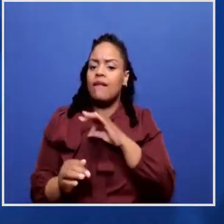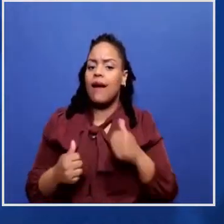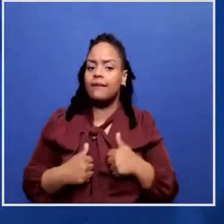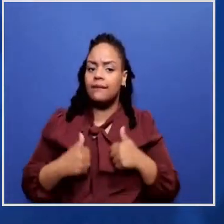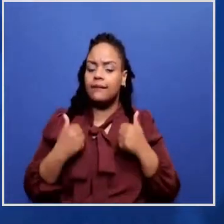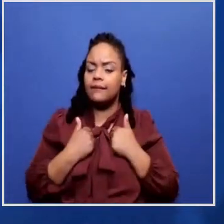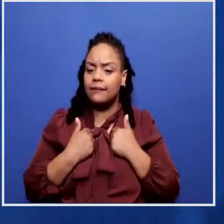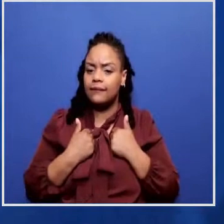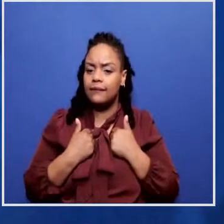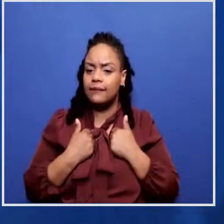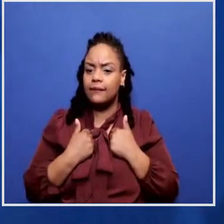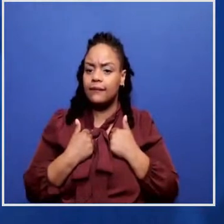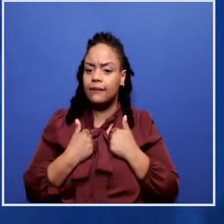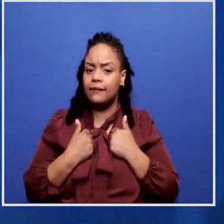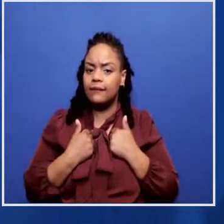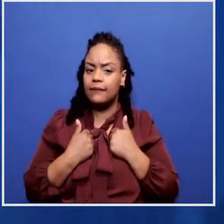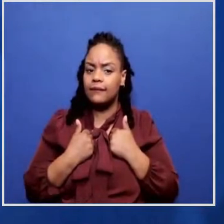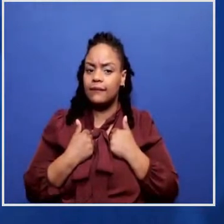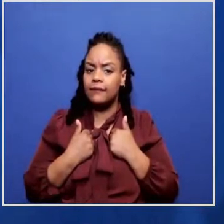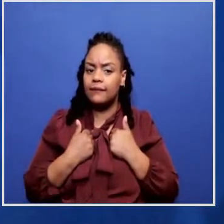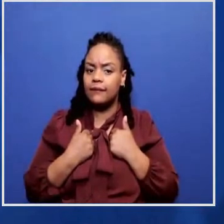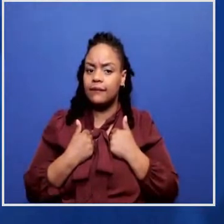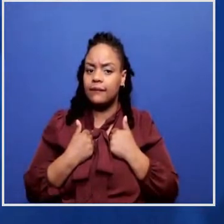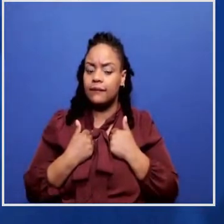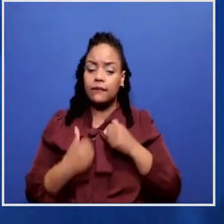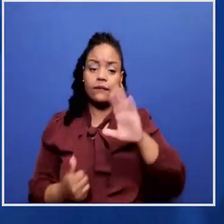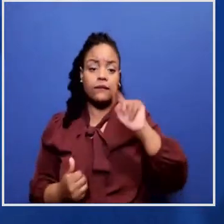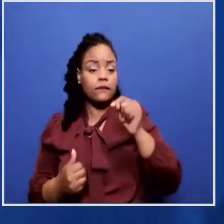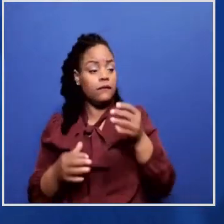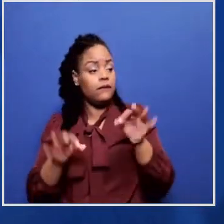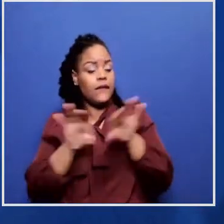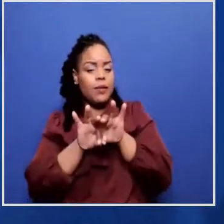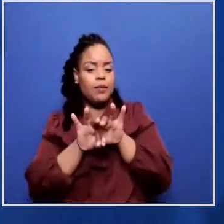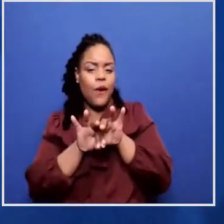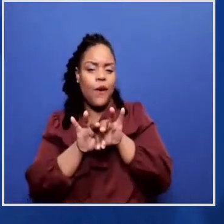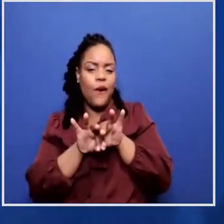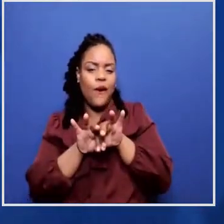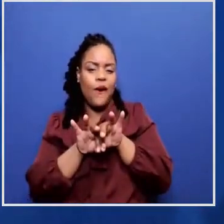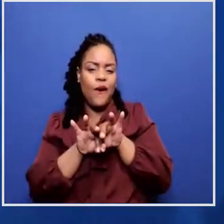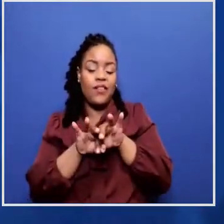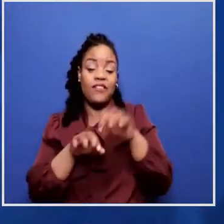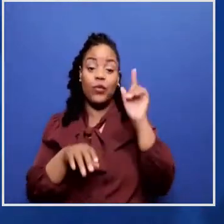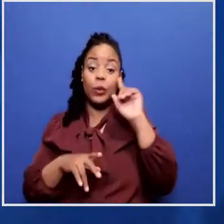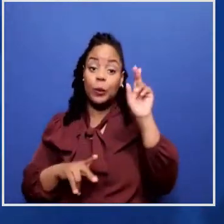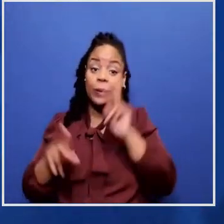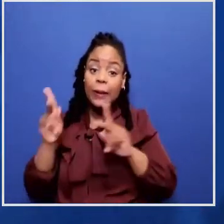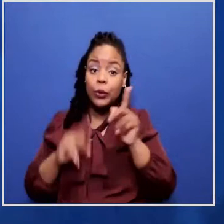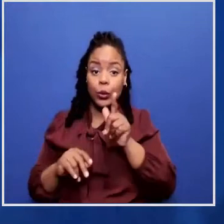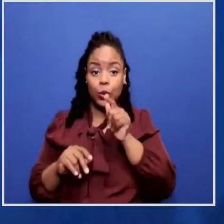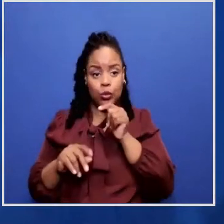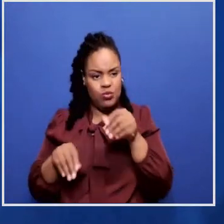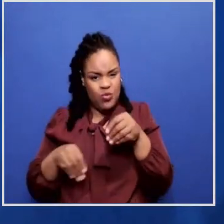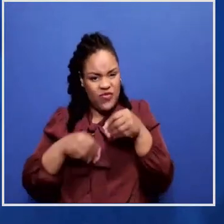WITH A QUALITY OF LIFE.